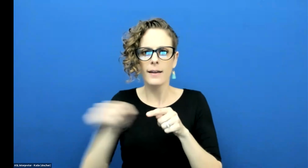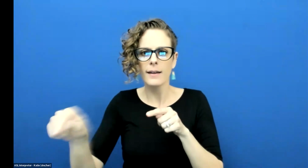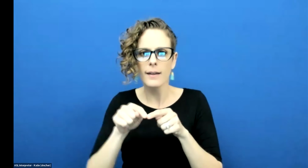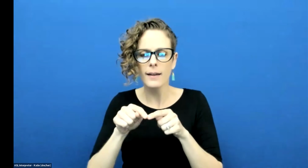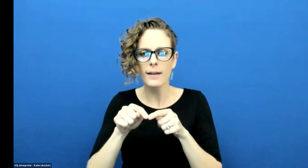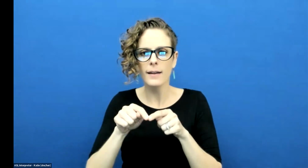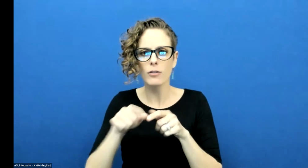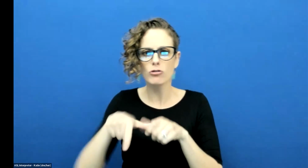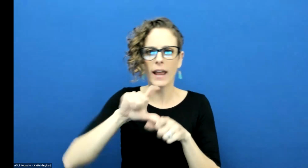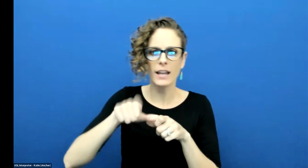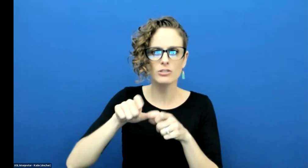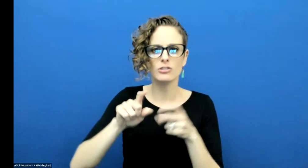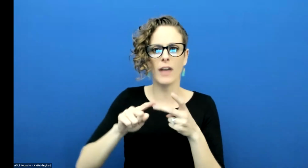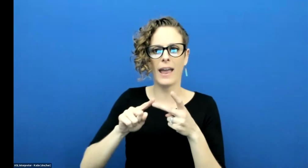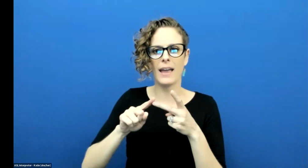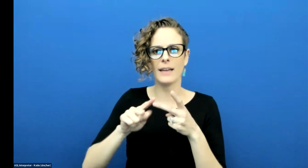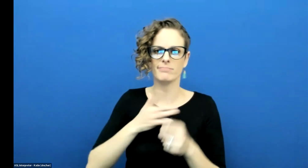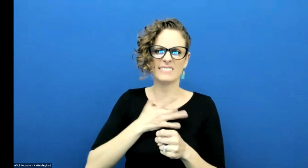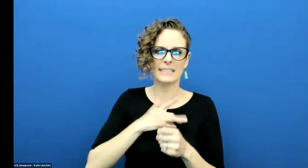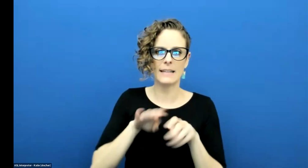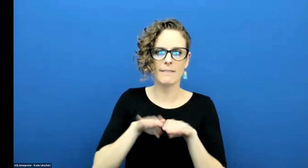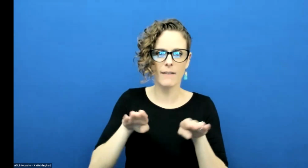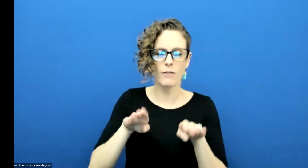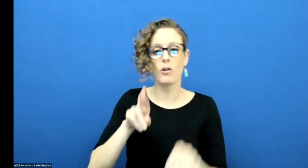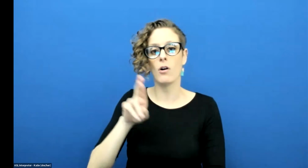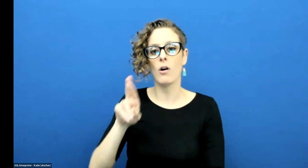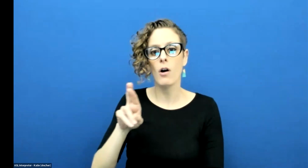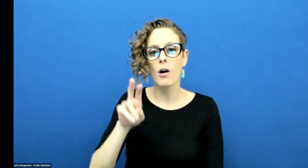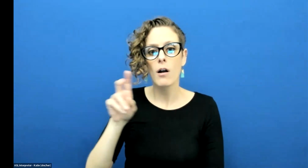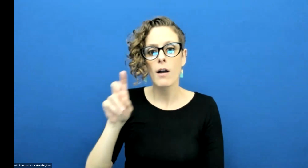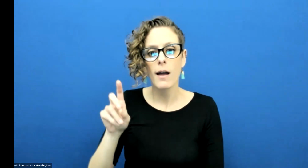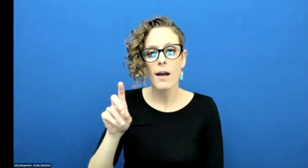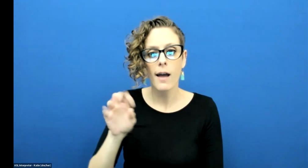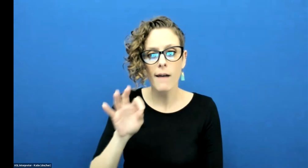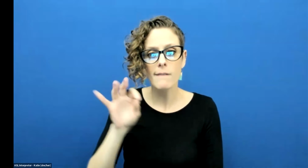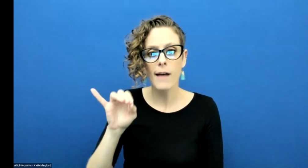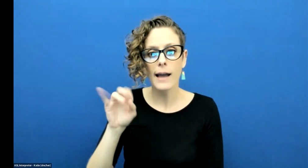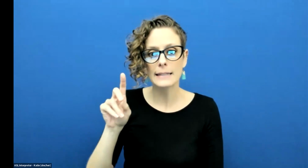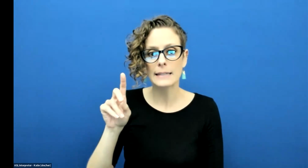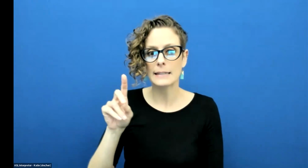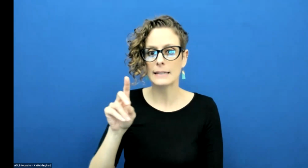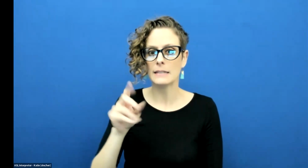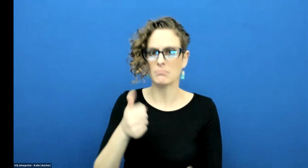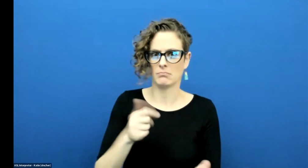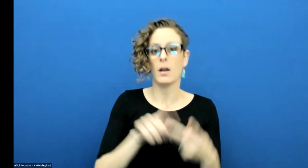range on NF NFC and rfids really well that's one angle another option is using QR codes you